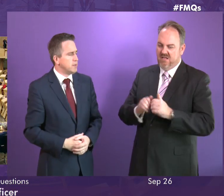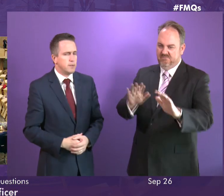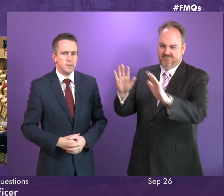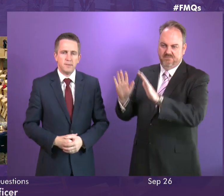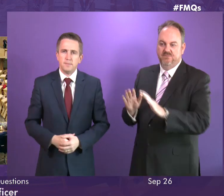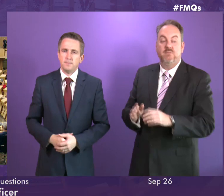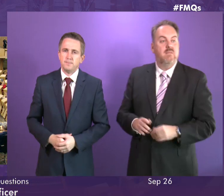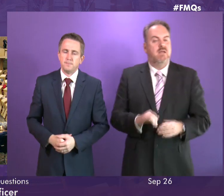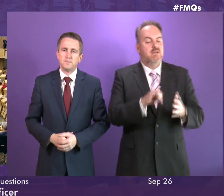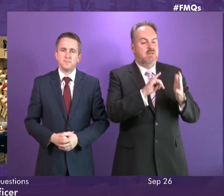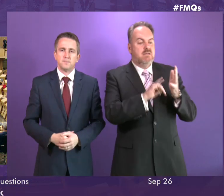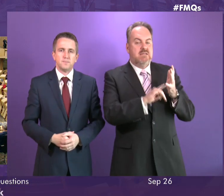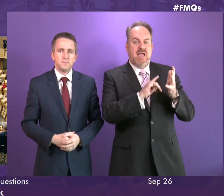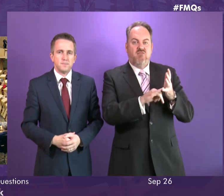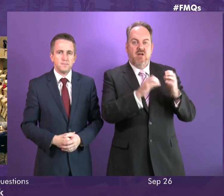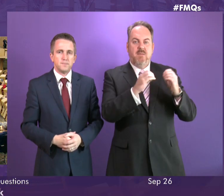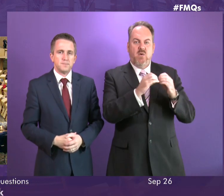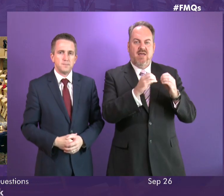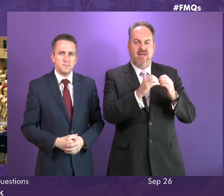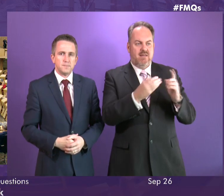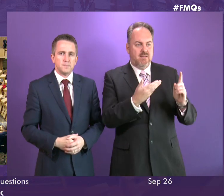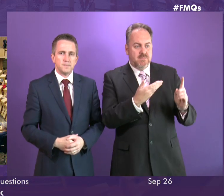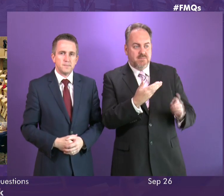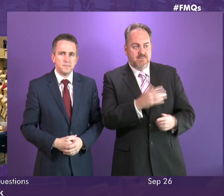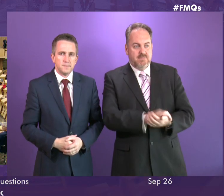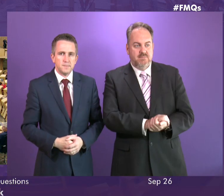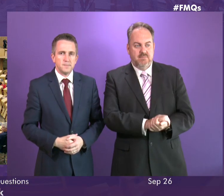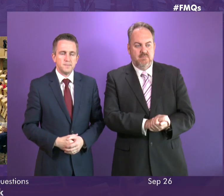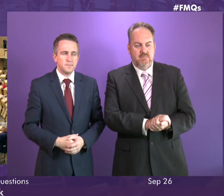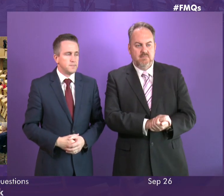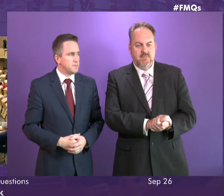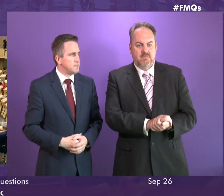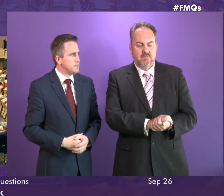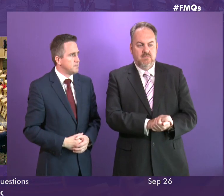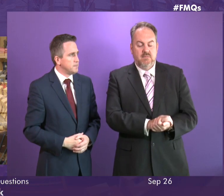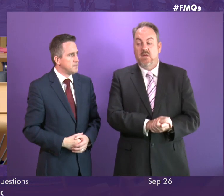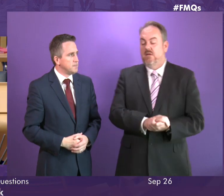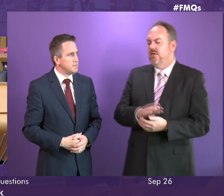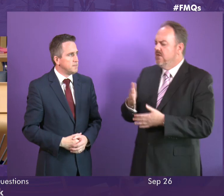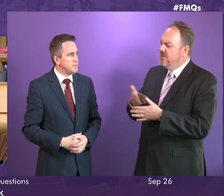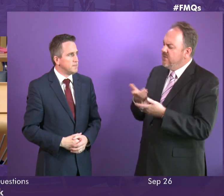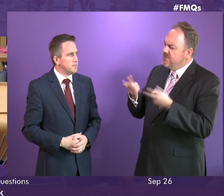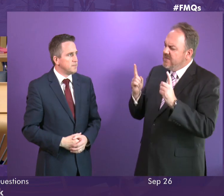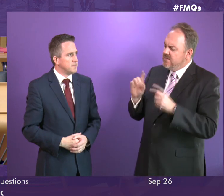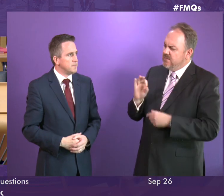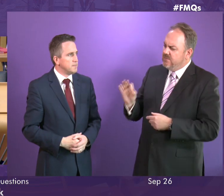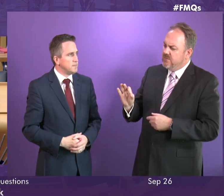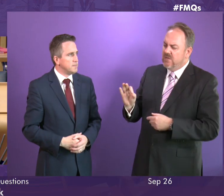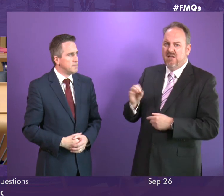Sarah Boyack (Lothian) (Lab): Given the uncertainty that has been caused